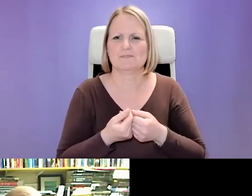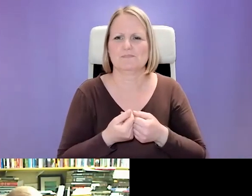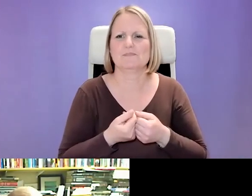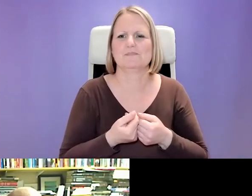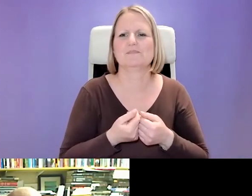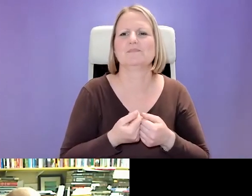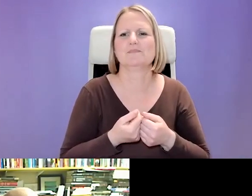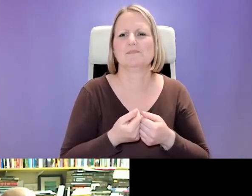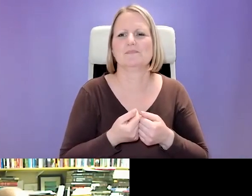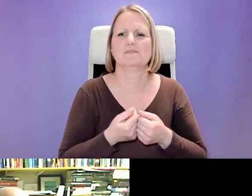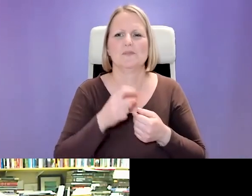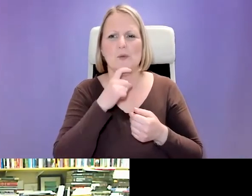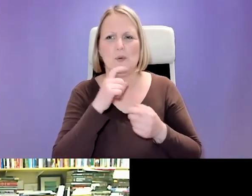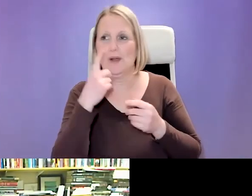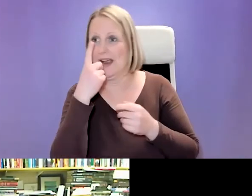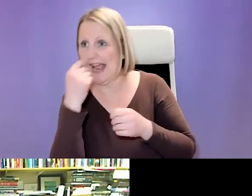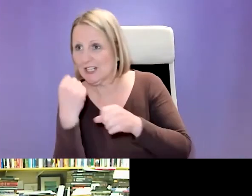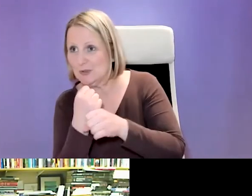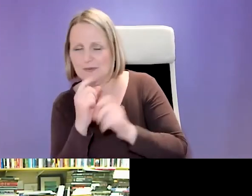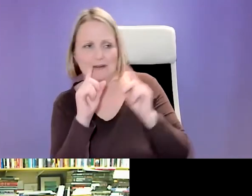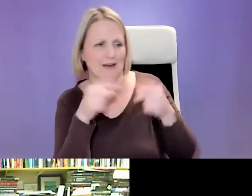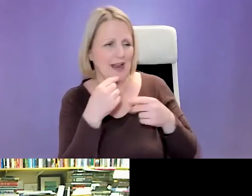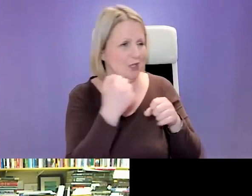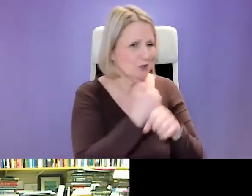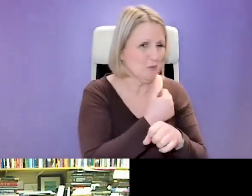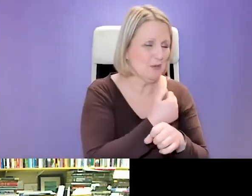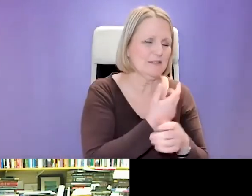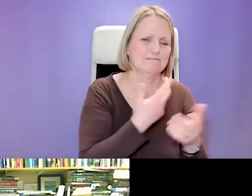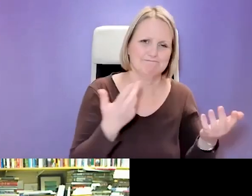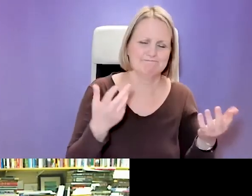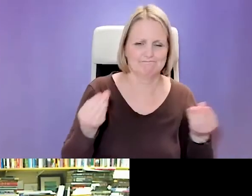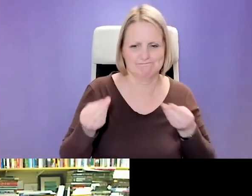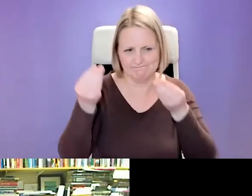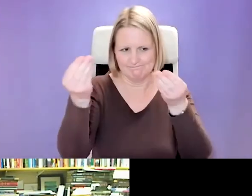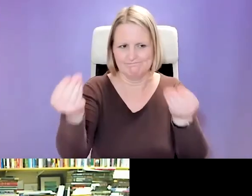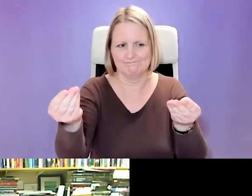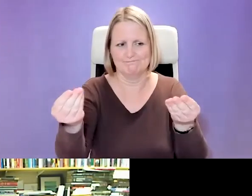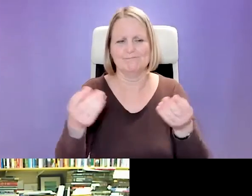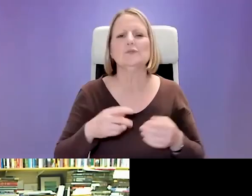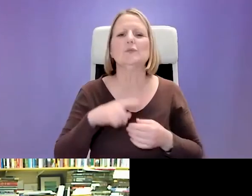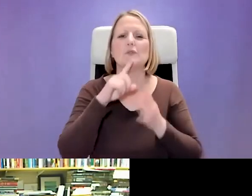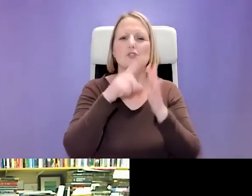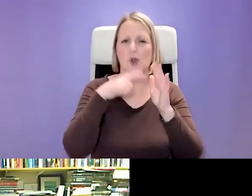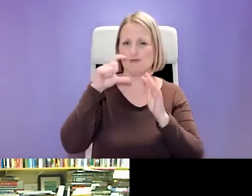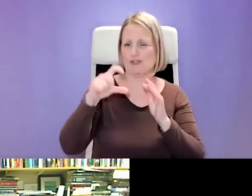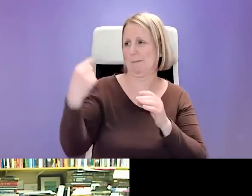who can't do those tasks, so I think Chrysostom reduces the gift to